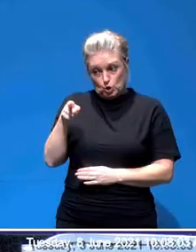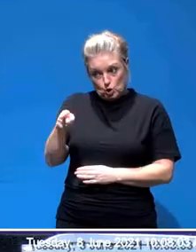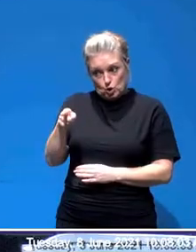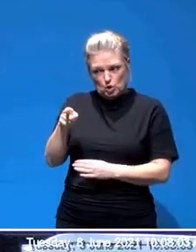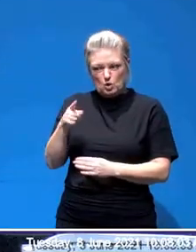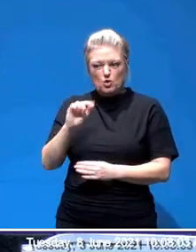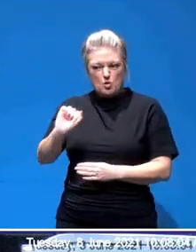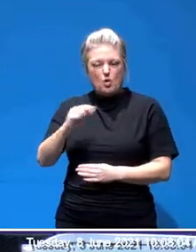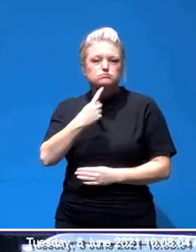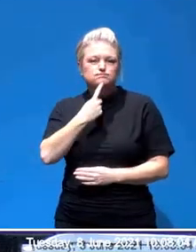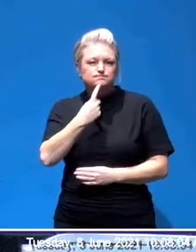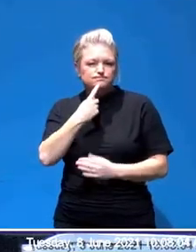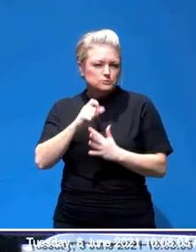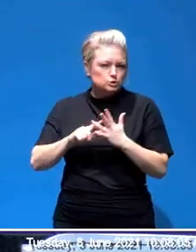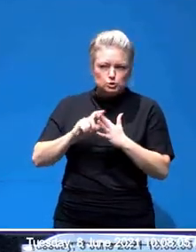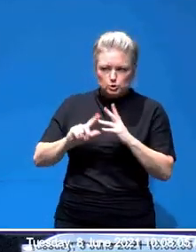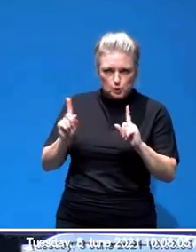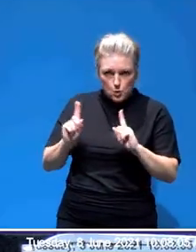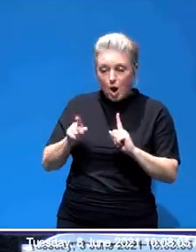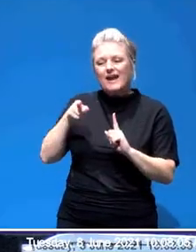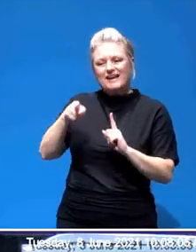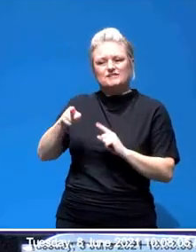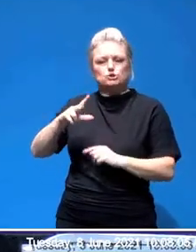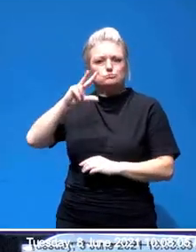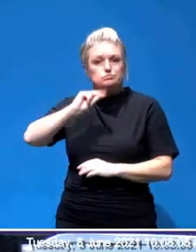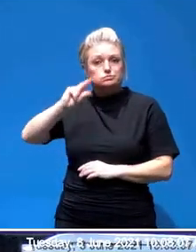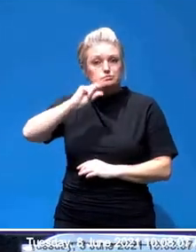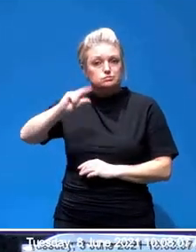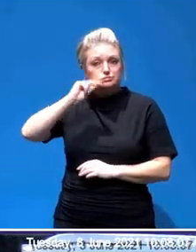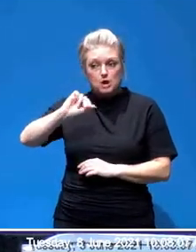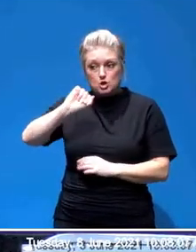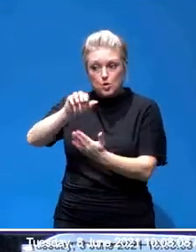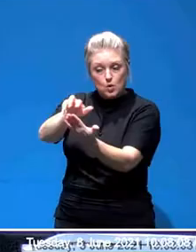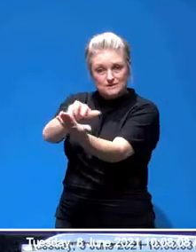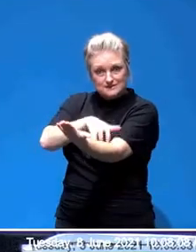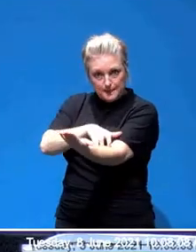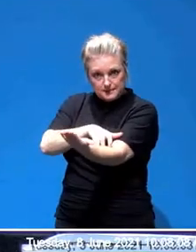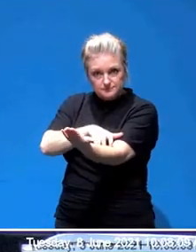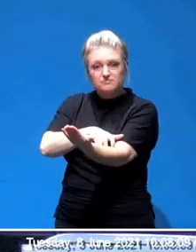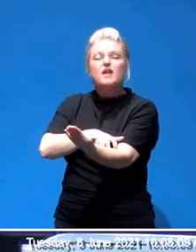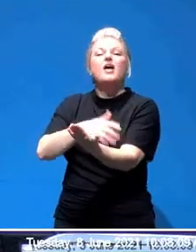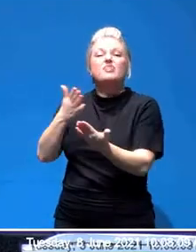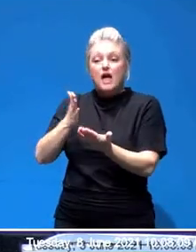your statement and at different points we are going to stop and pause and we